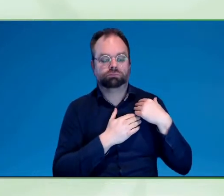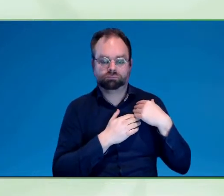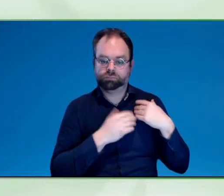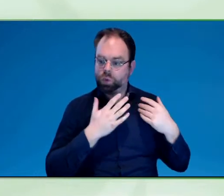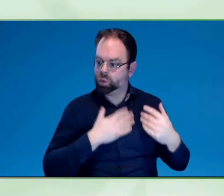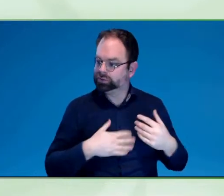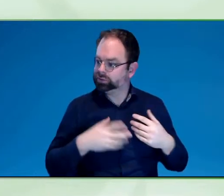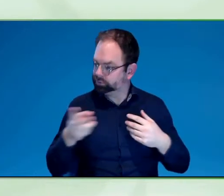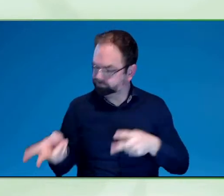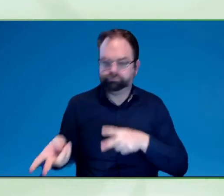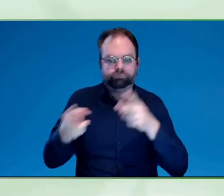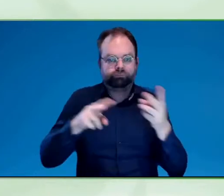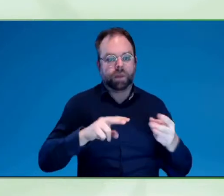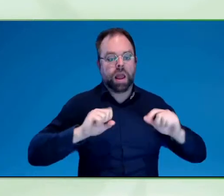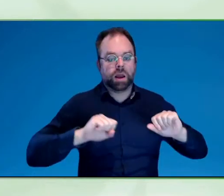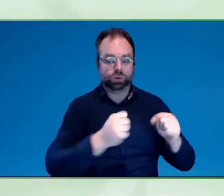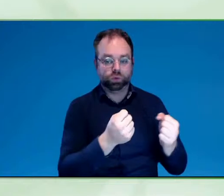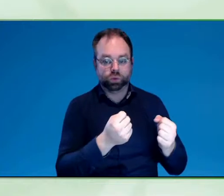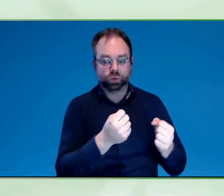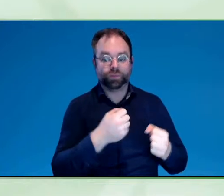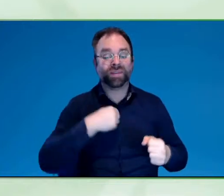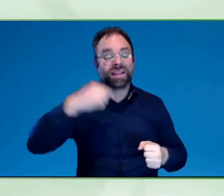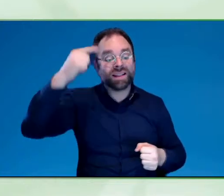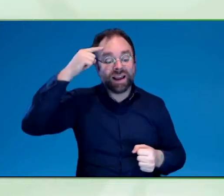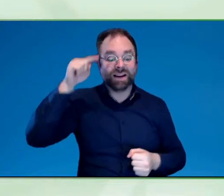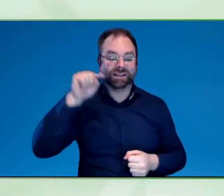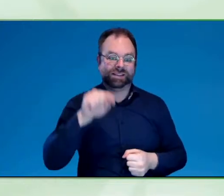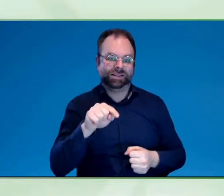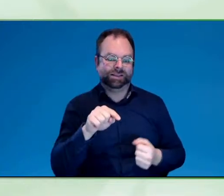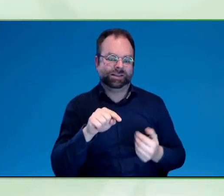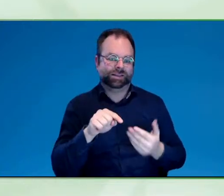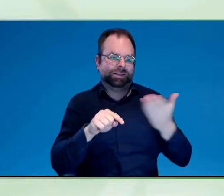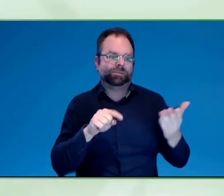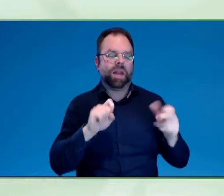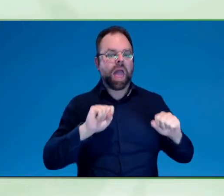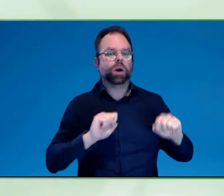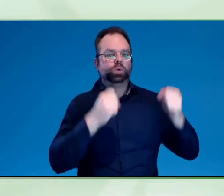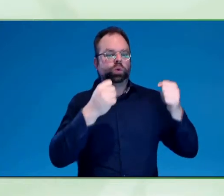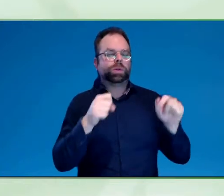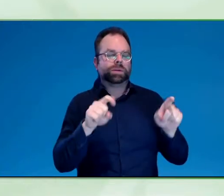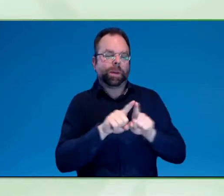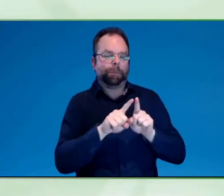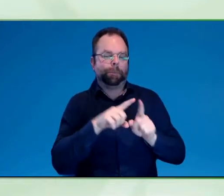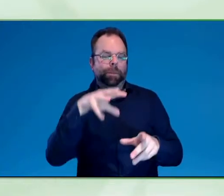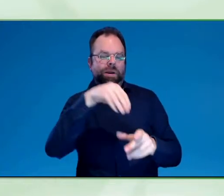And what you said about change, we are closing to our discussion, but I just